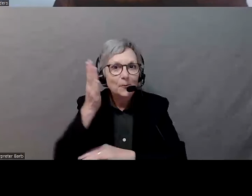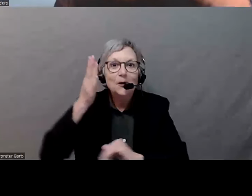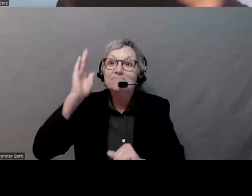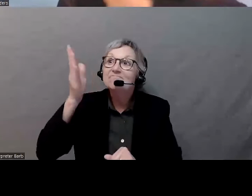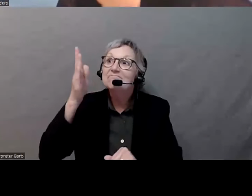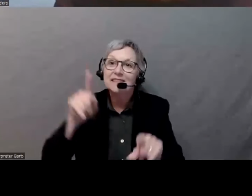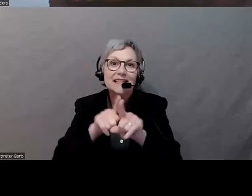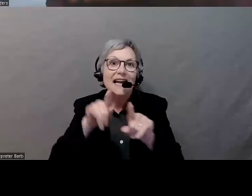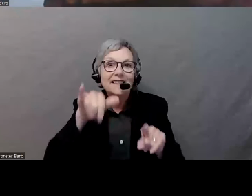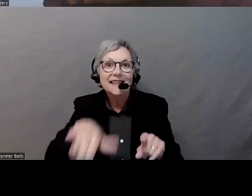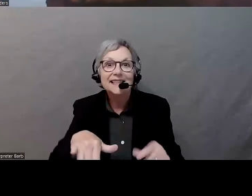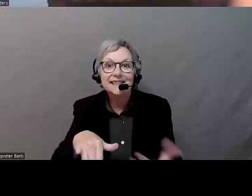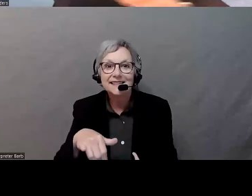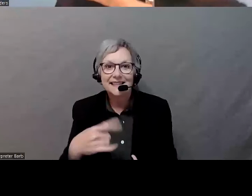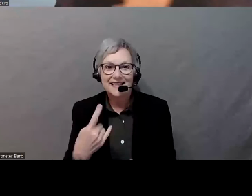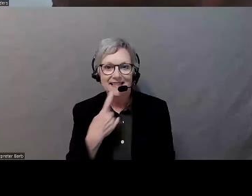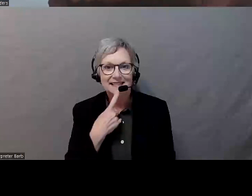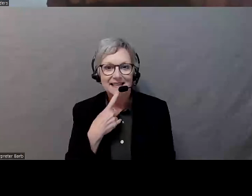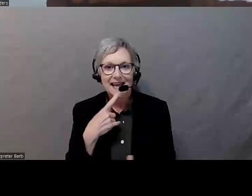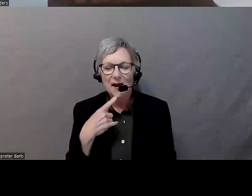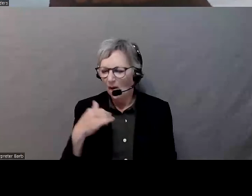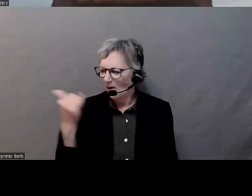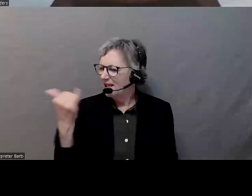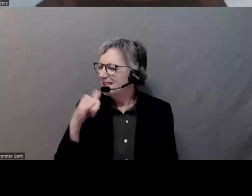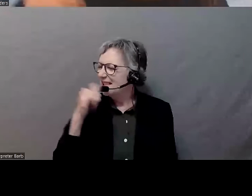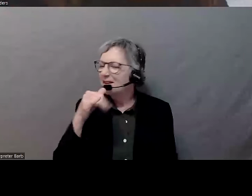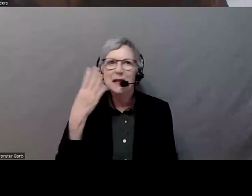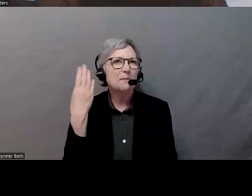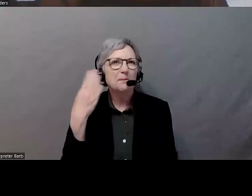SAY THE SILLY BLUE PADS AND THE CRAZY UKERU AND NOW WE HAVE AN